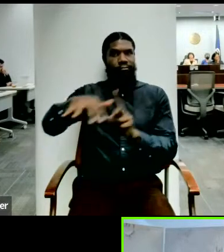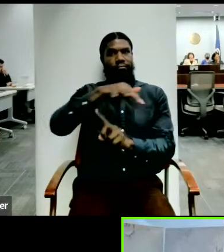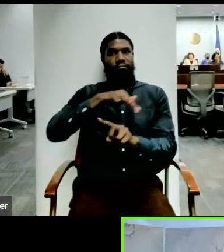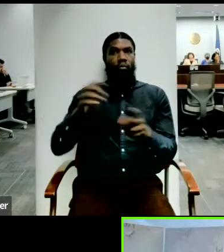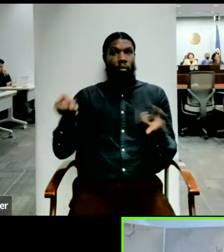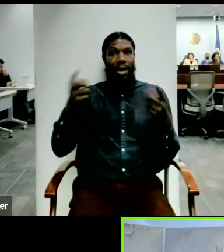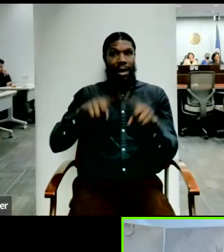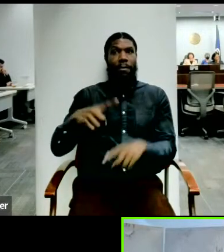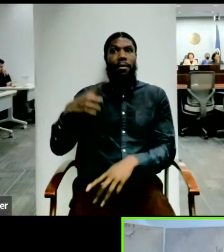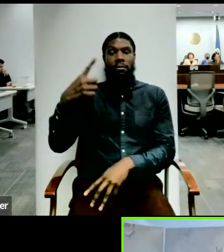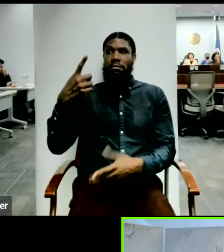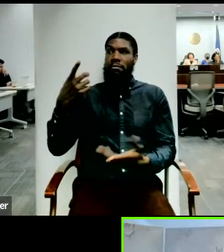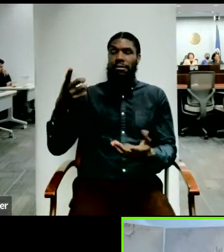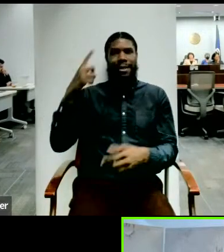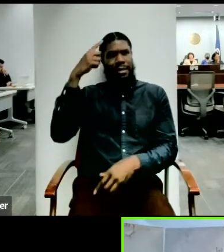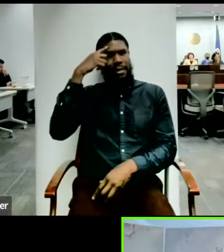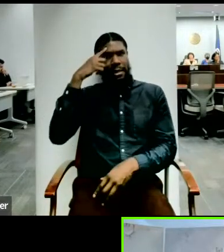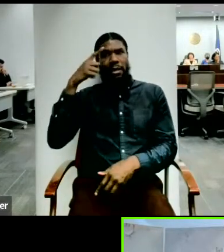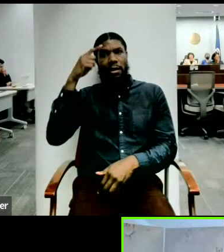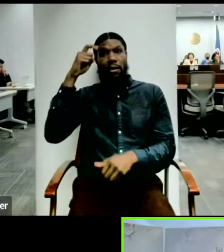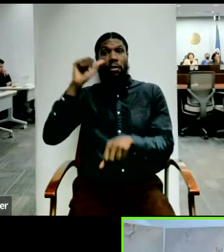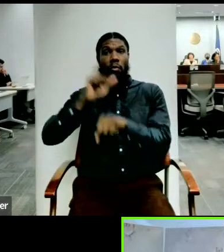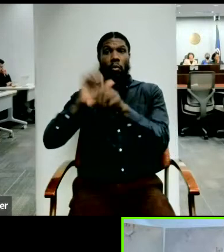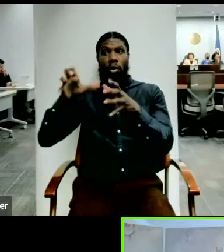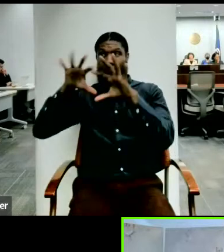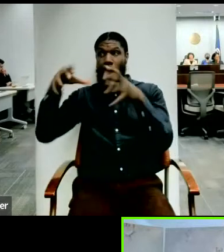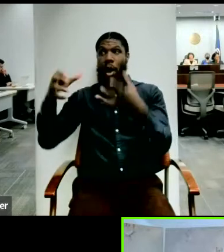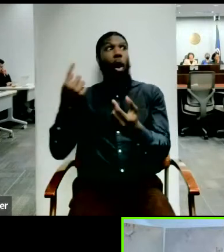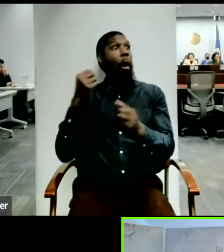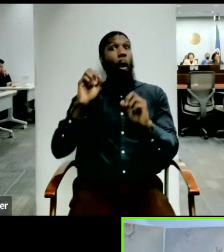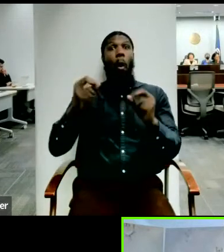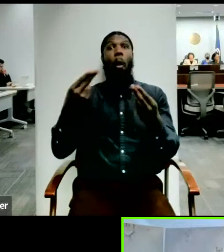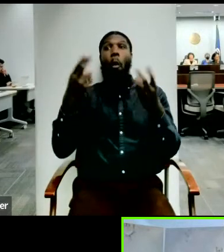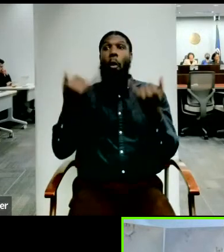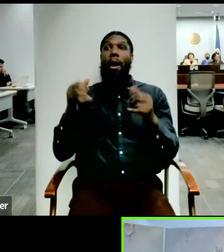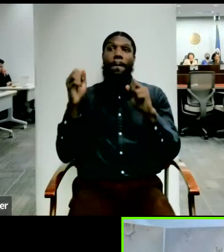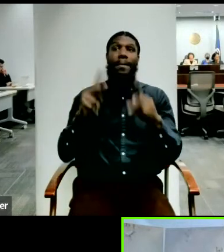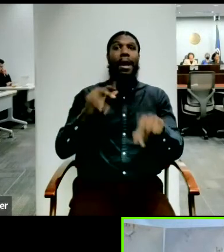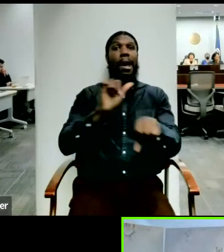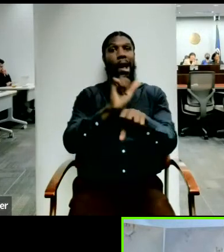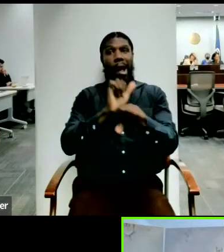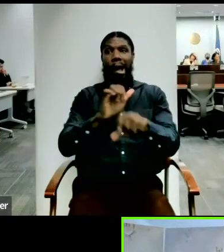we're all coming back and I didn't allow people remote work before and so I'm not